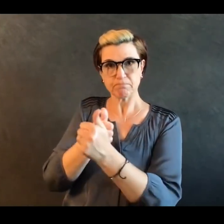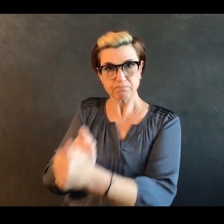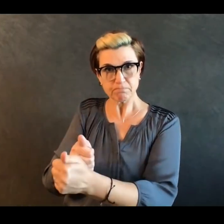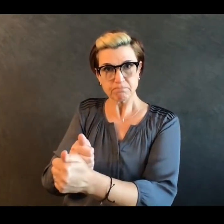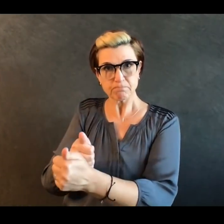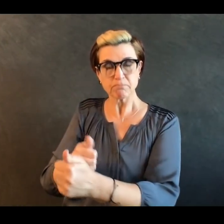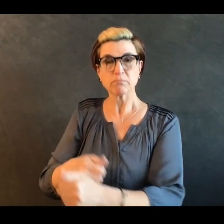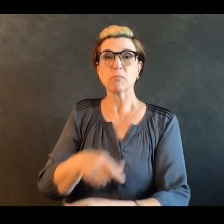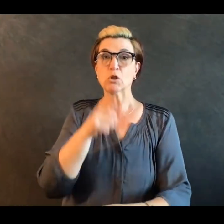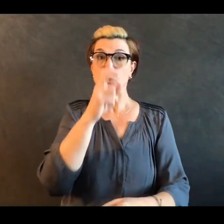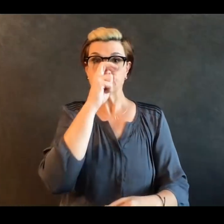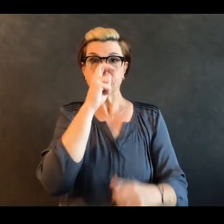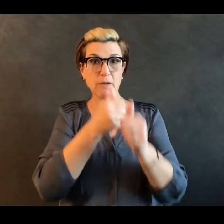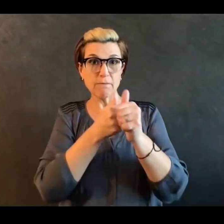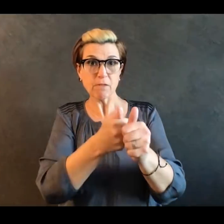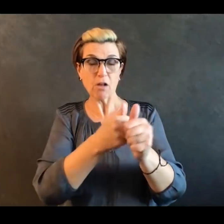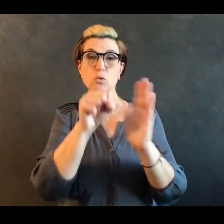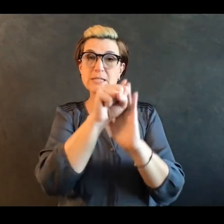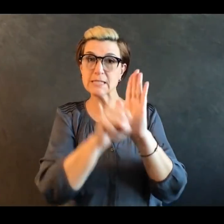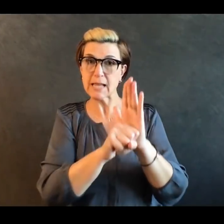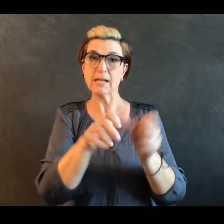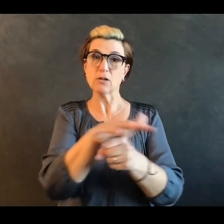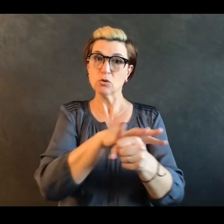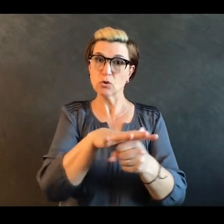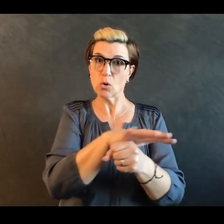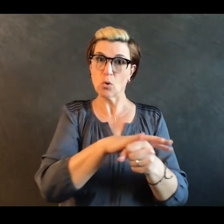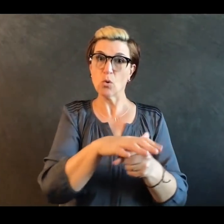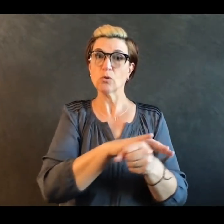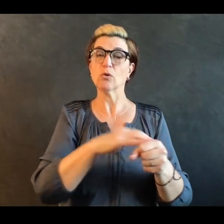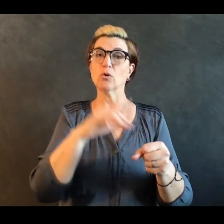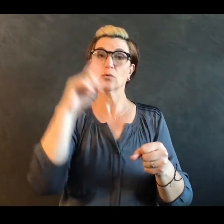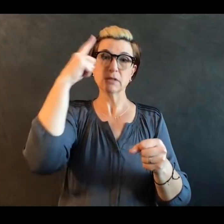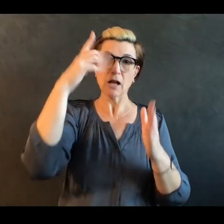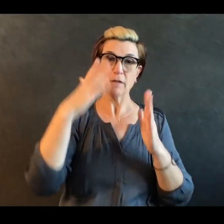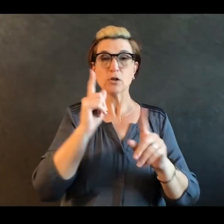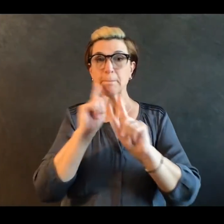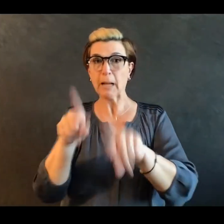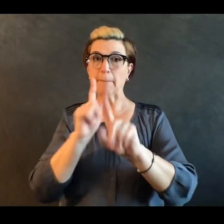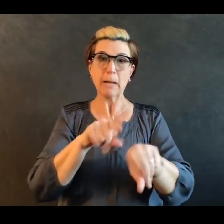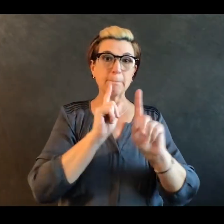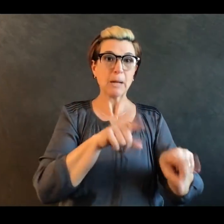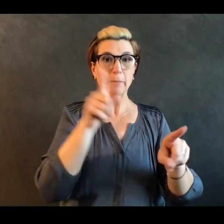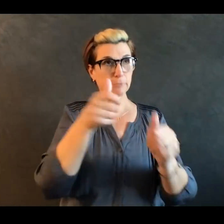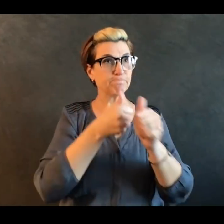authorities as dr. Burks just reflected we we see great signs of progress from